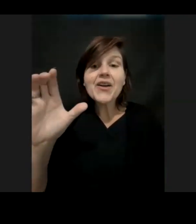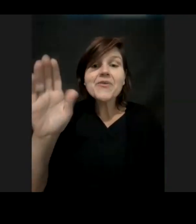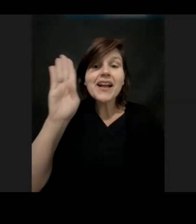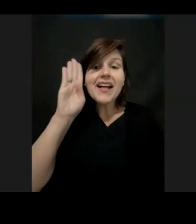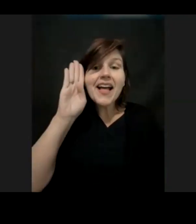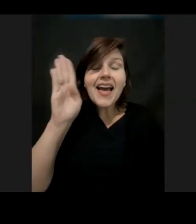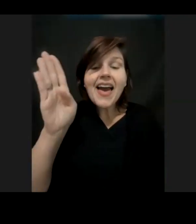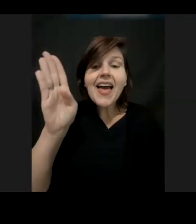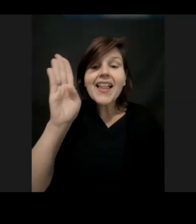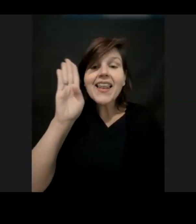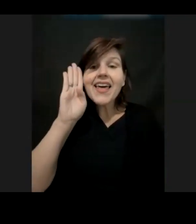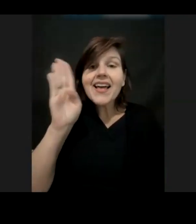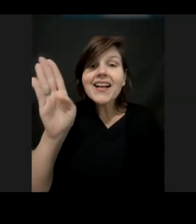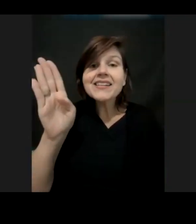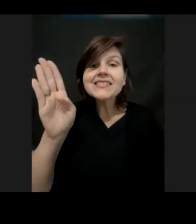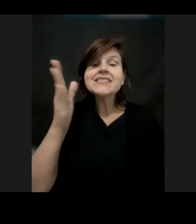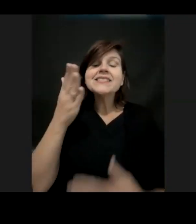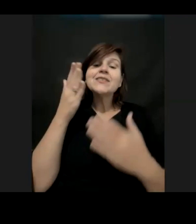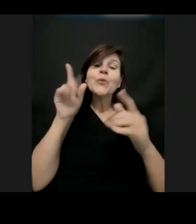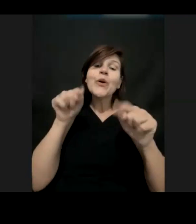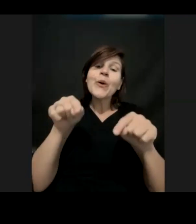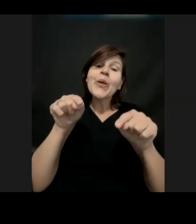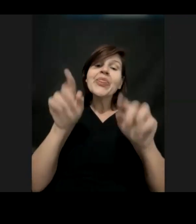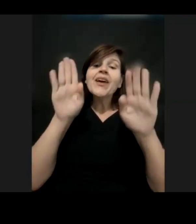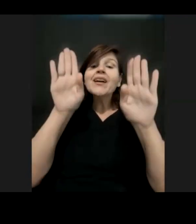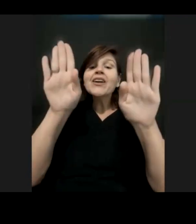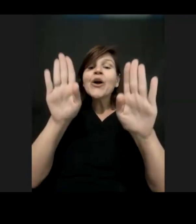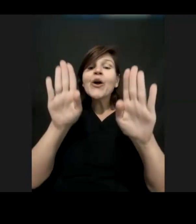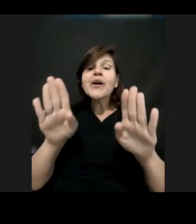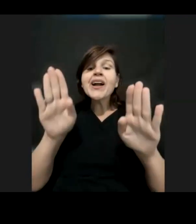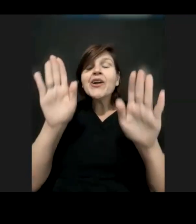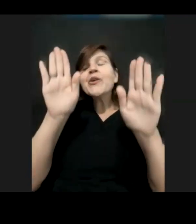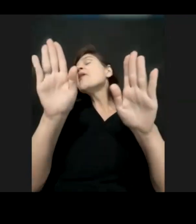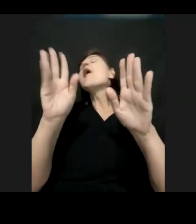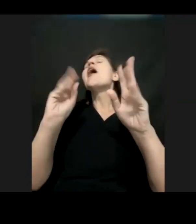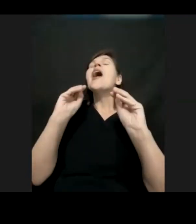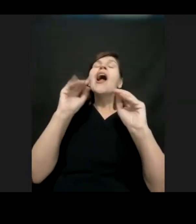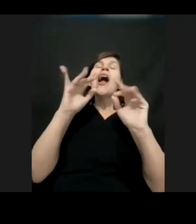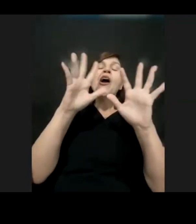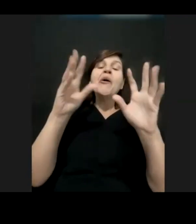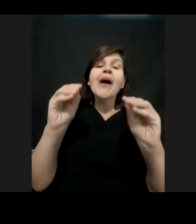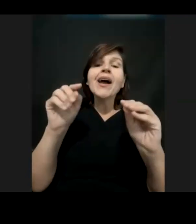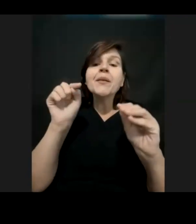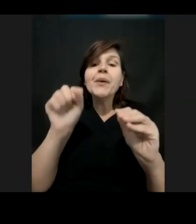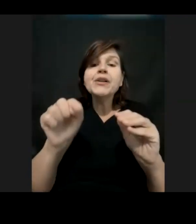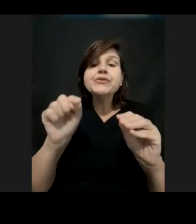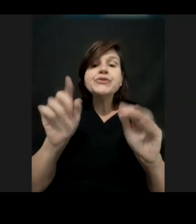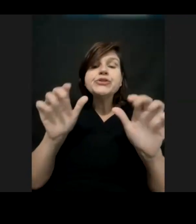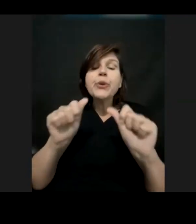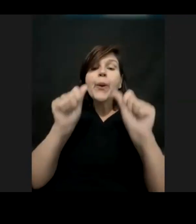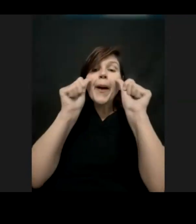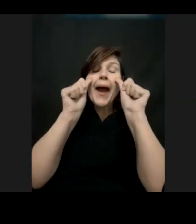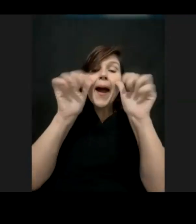∂ ∂ We think you’re incredible! ∂ ∂ Everybody with me! ∂ ∂ We think you’re amazing! ∂ ∂